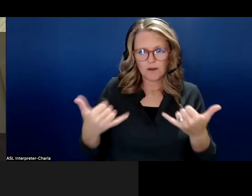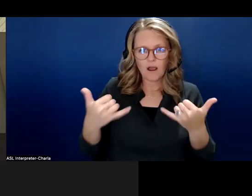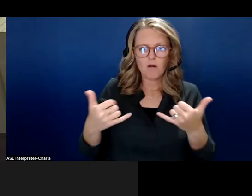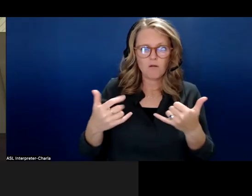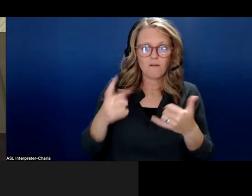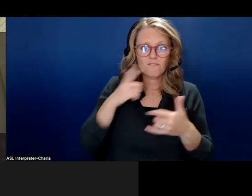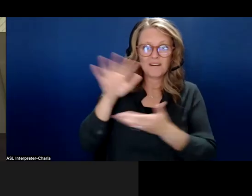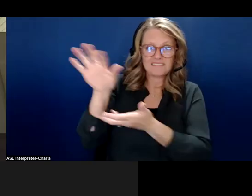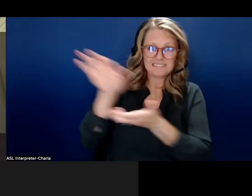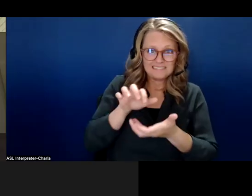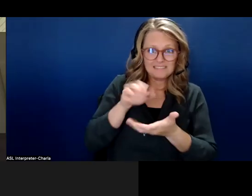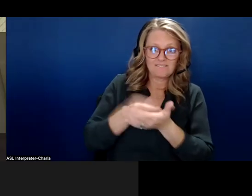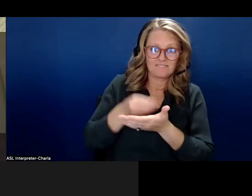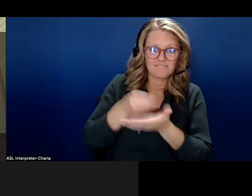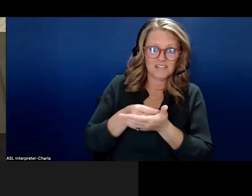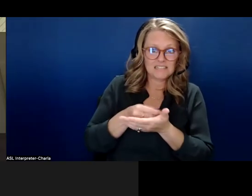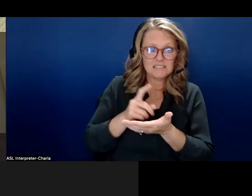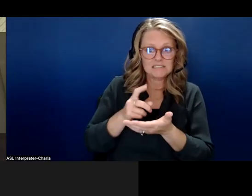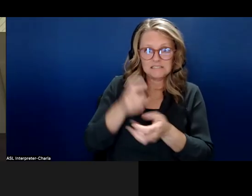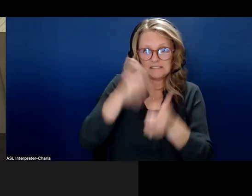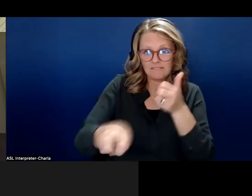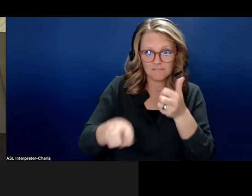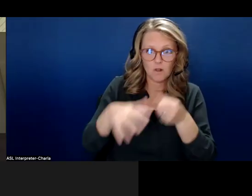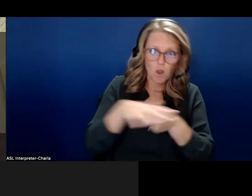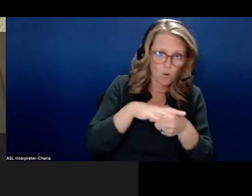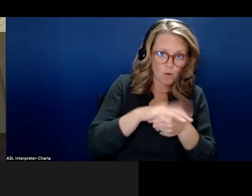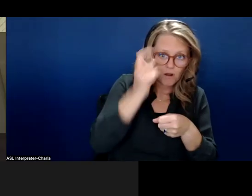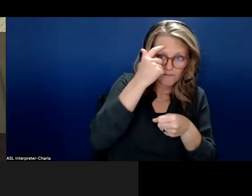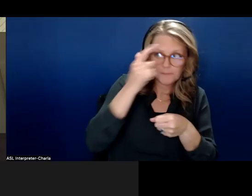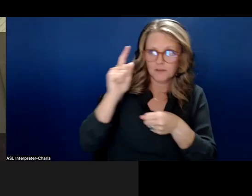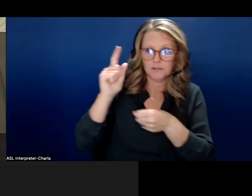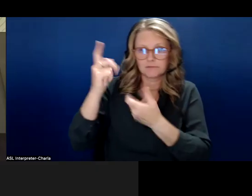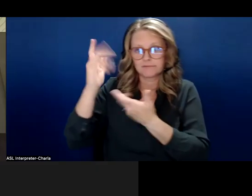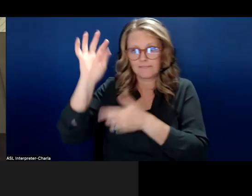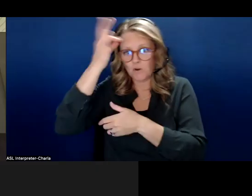at everywhere locally, nationally, and you know, with the idea